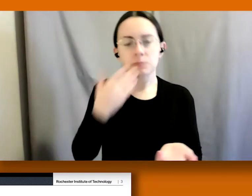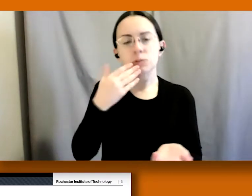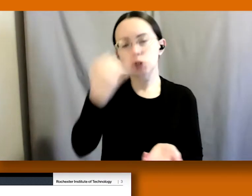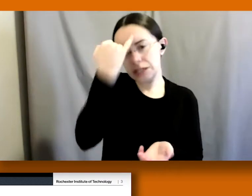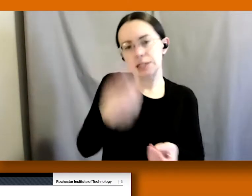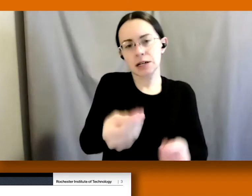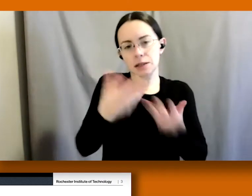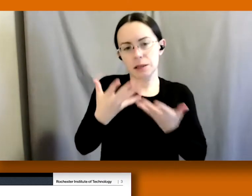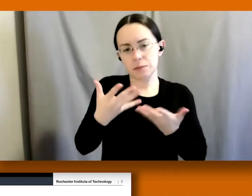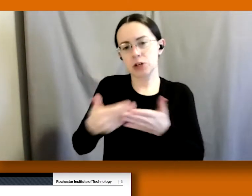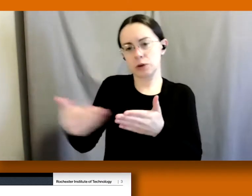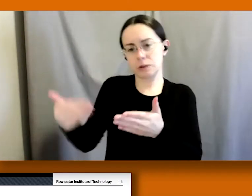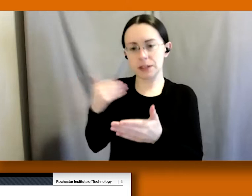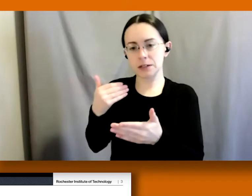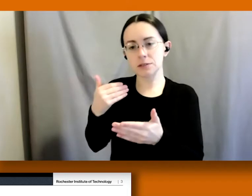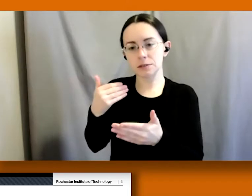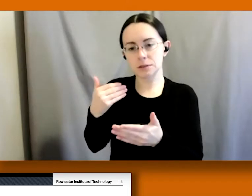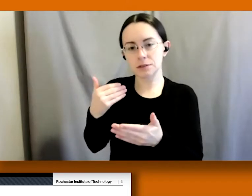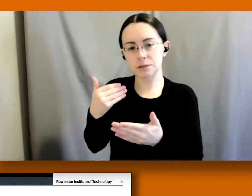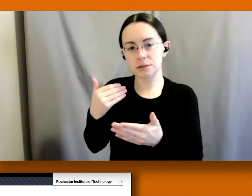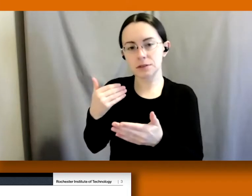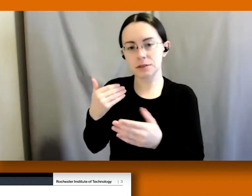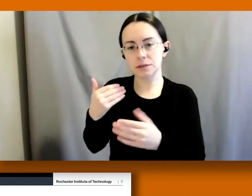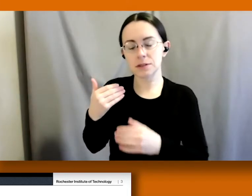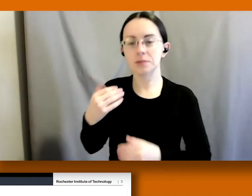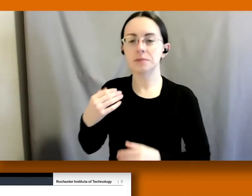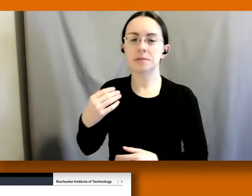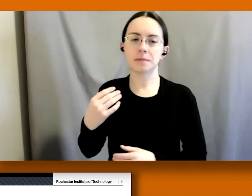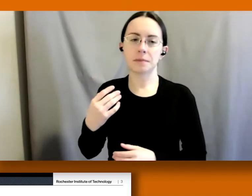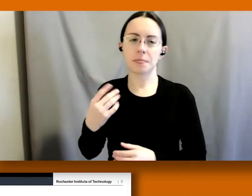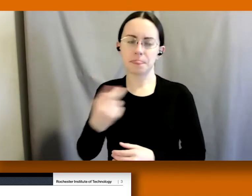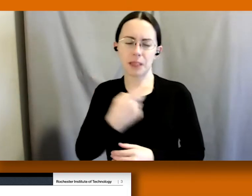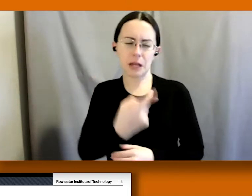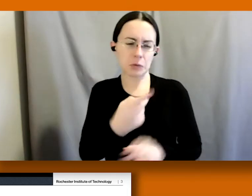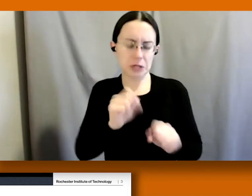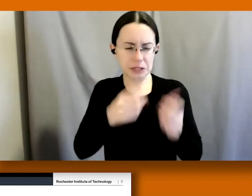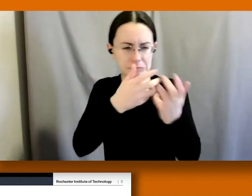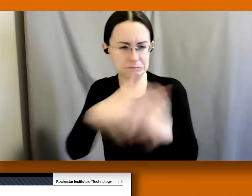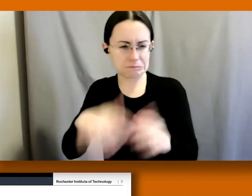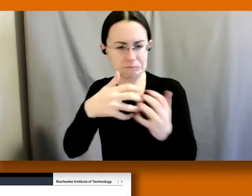so we can try to get some of those things out of the way, as they might require extra paperwork